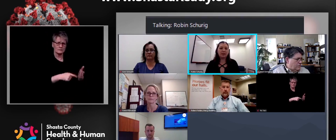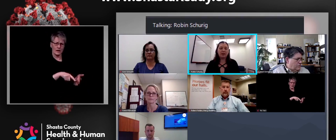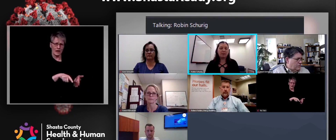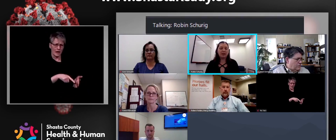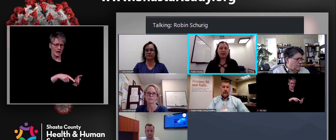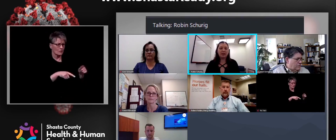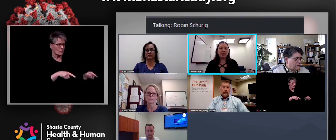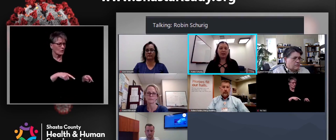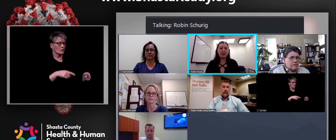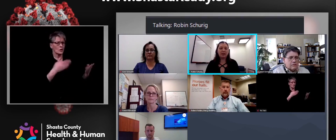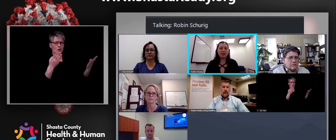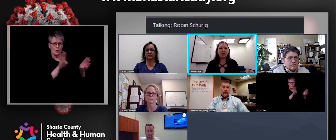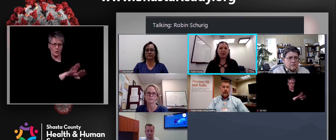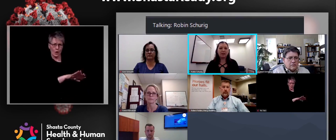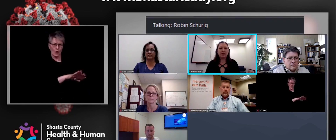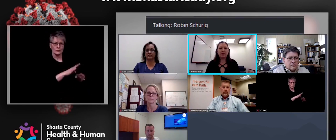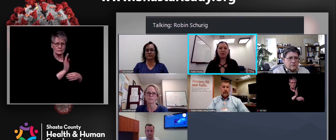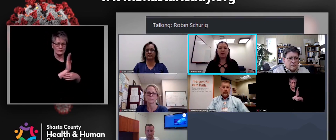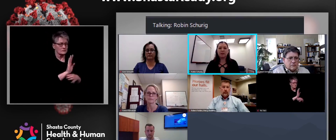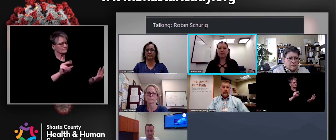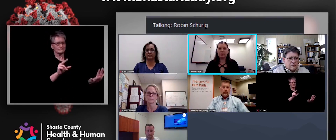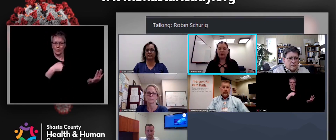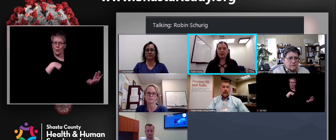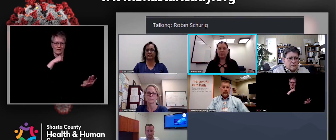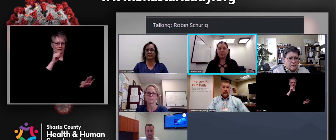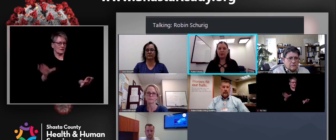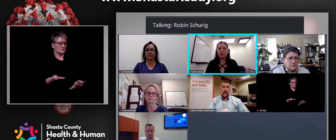other counties in the state, but it has not happened here in Shasta County. We simply